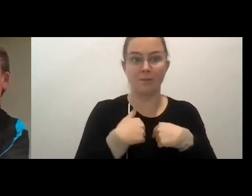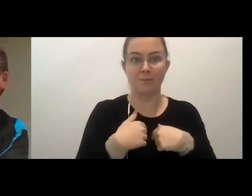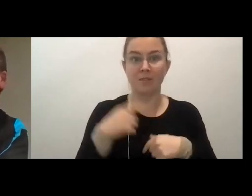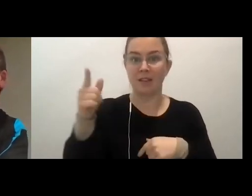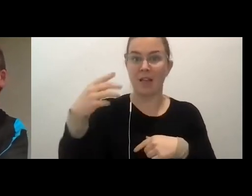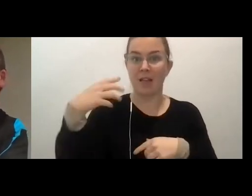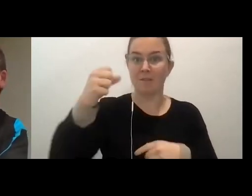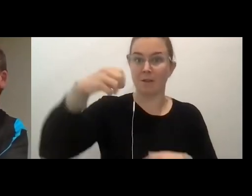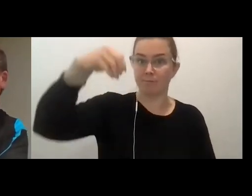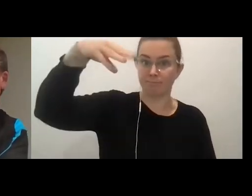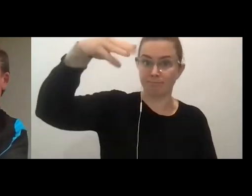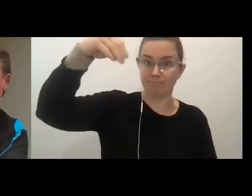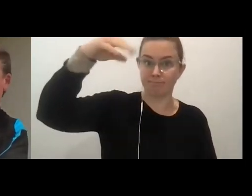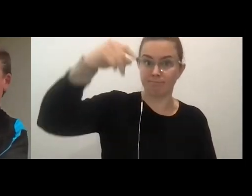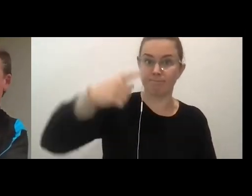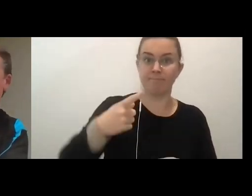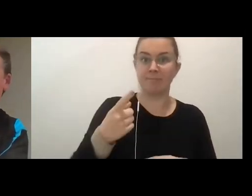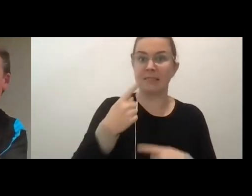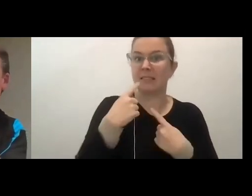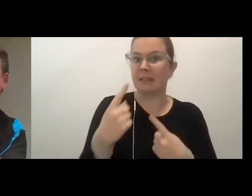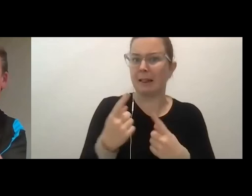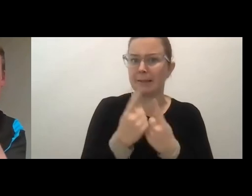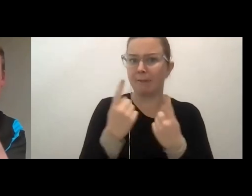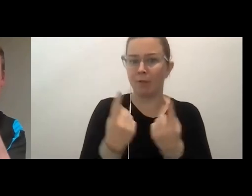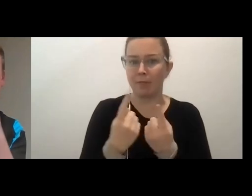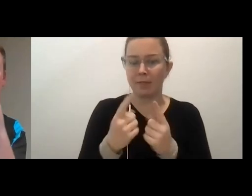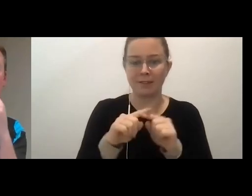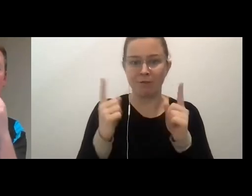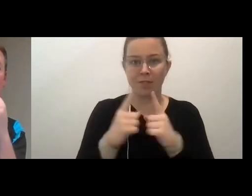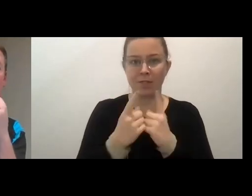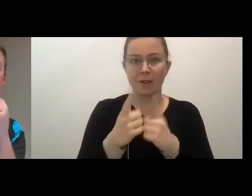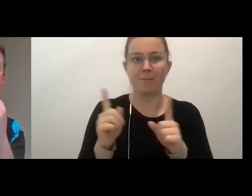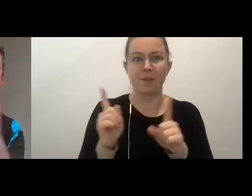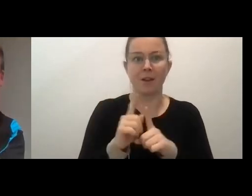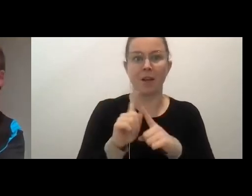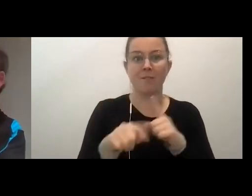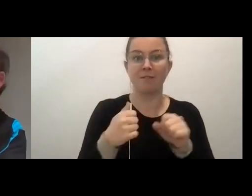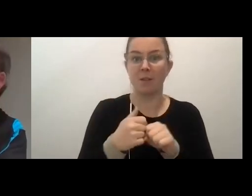to tell him different things like when he is burning the food!